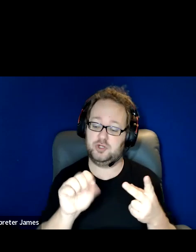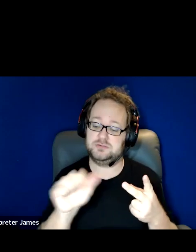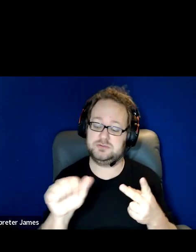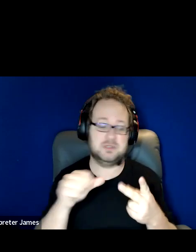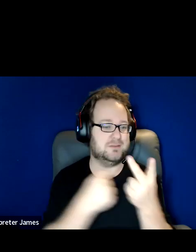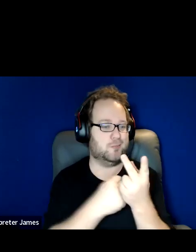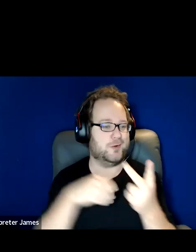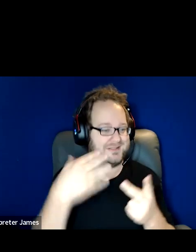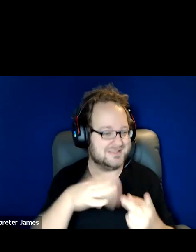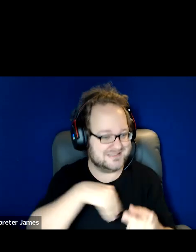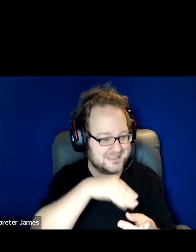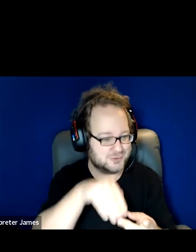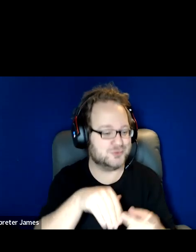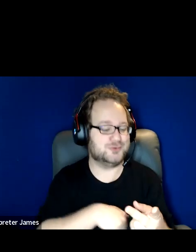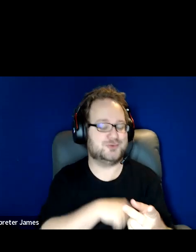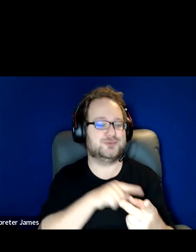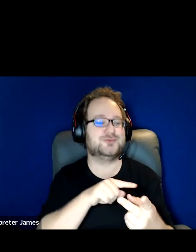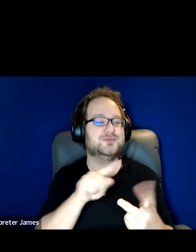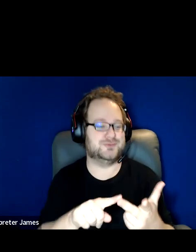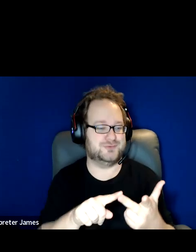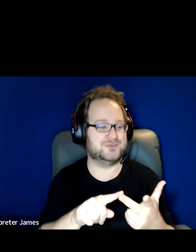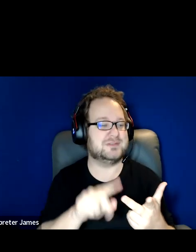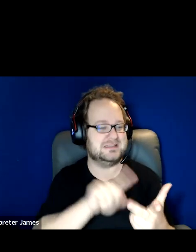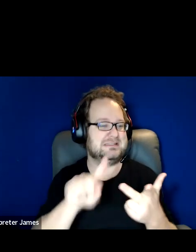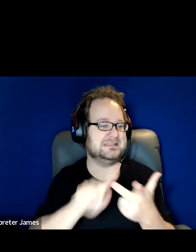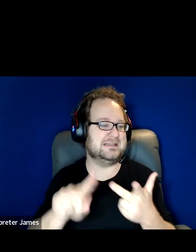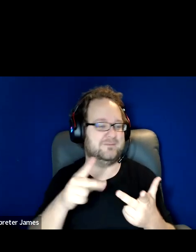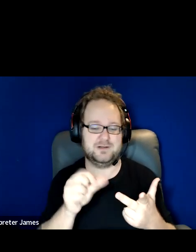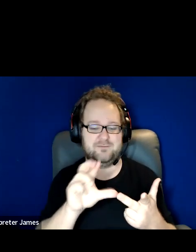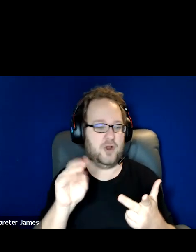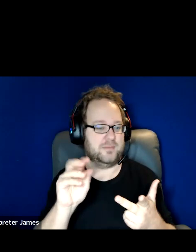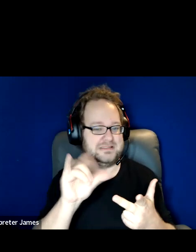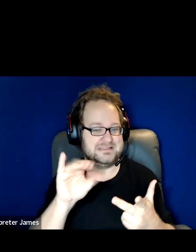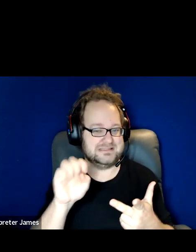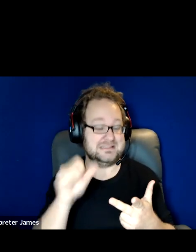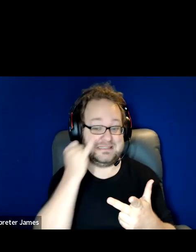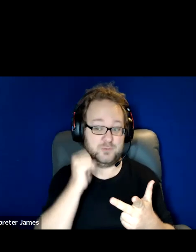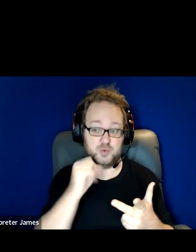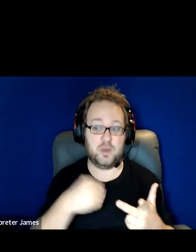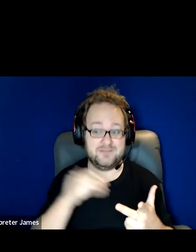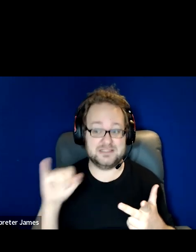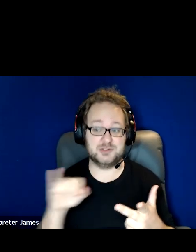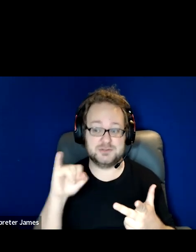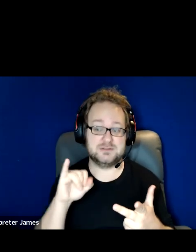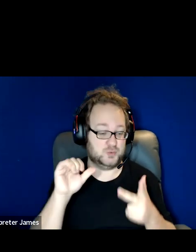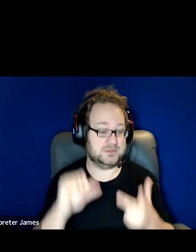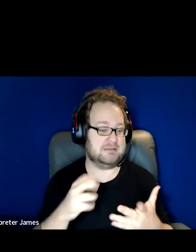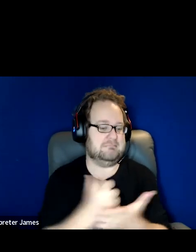cost vaccines to adults without insurance. Adults without insurance can get their vaccine from a local